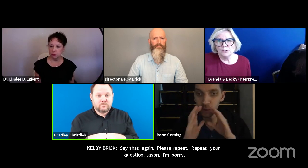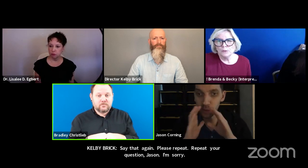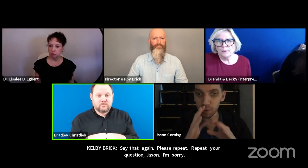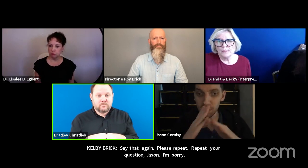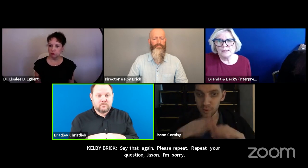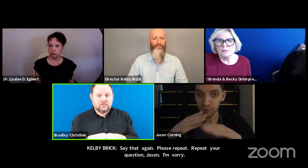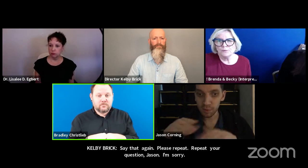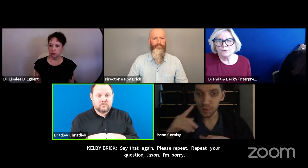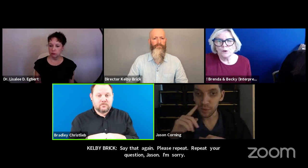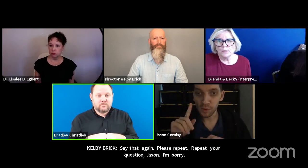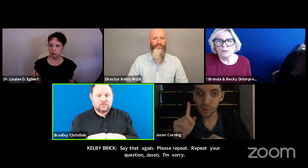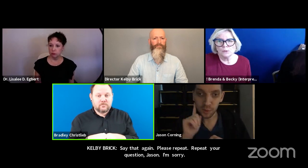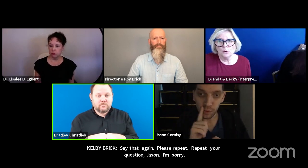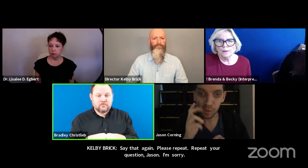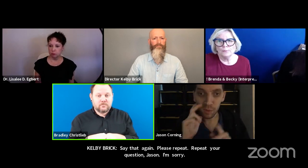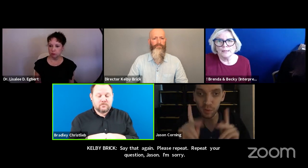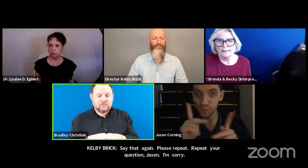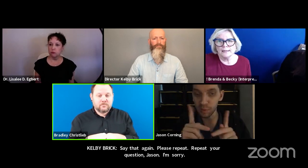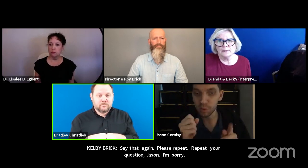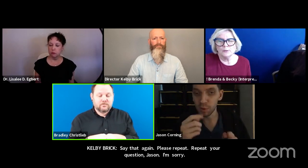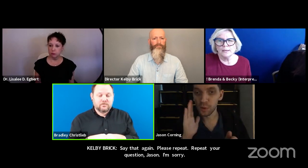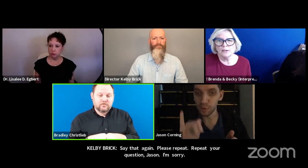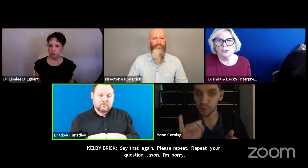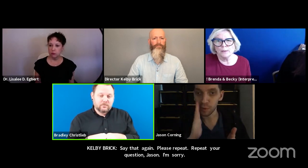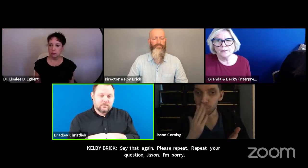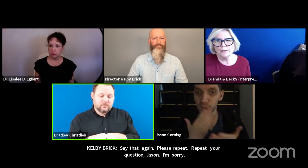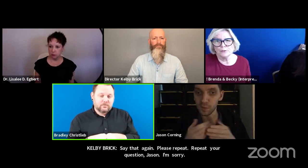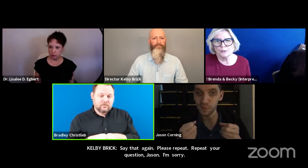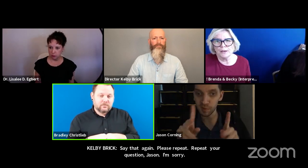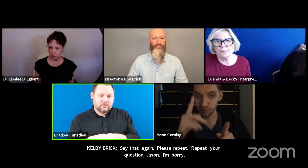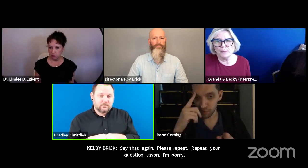Because you know my business focuses on breaking down communication barriers for Deaf people,